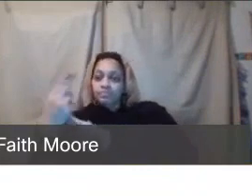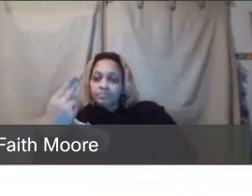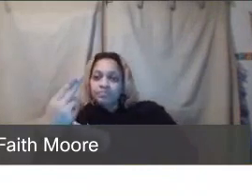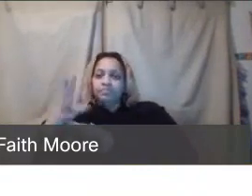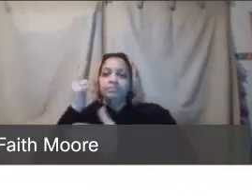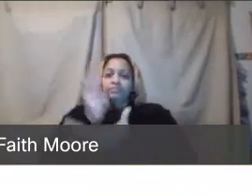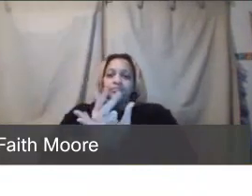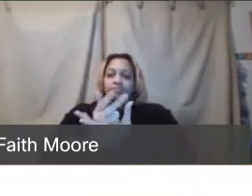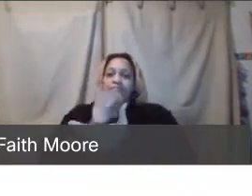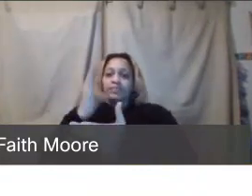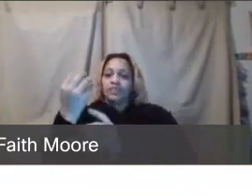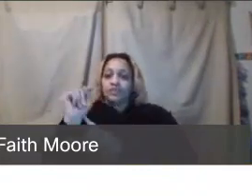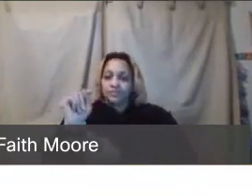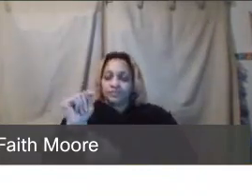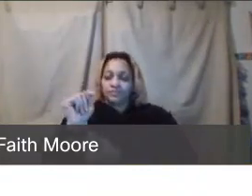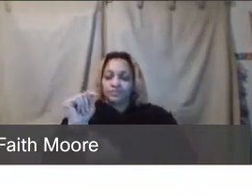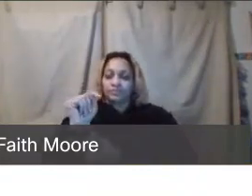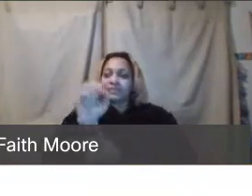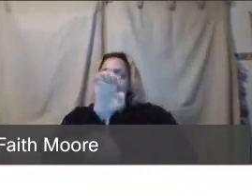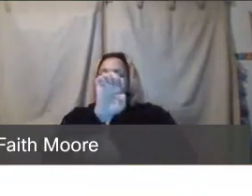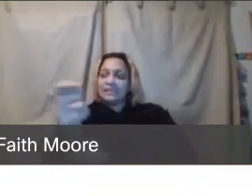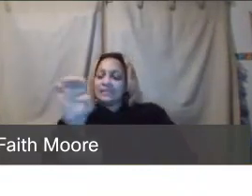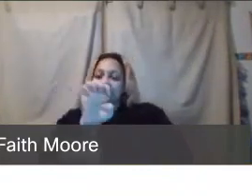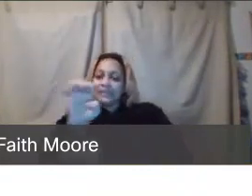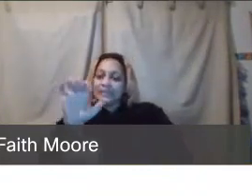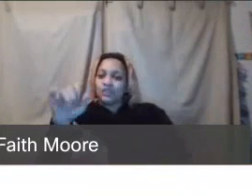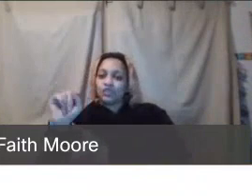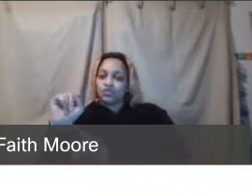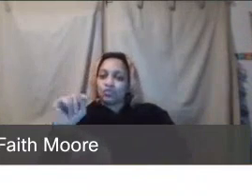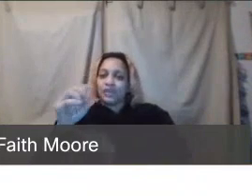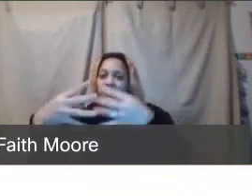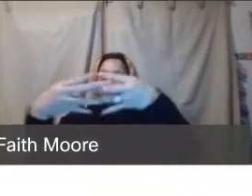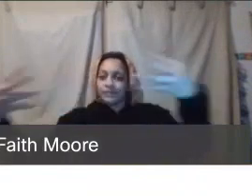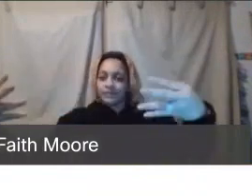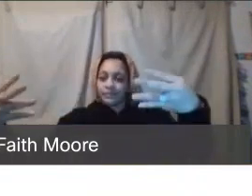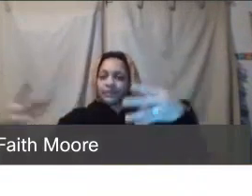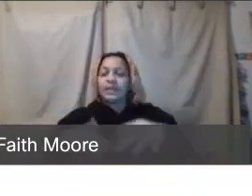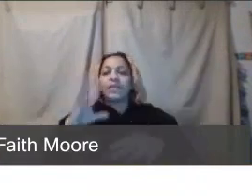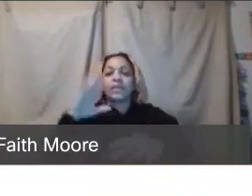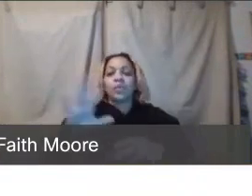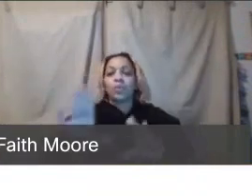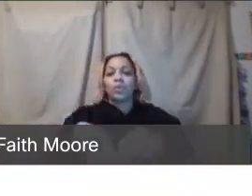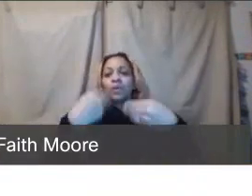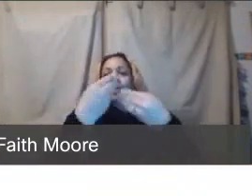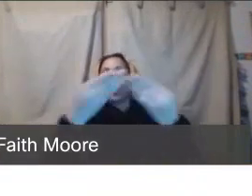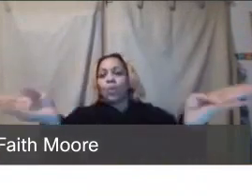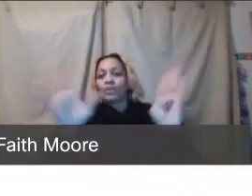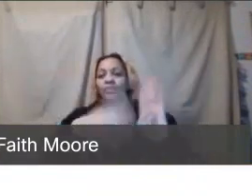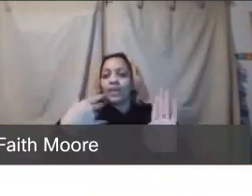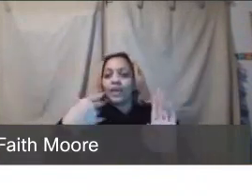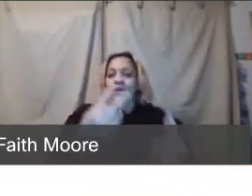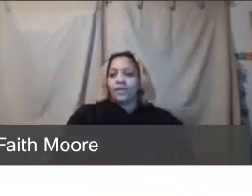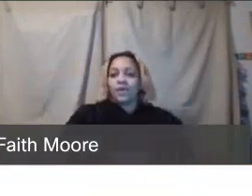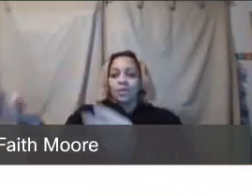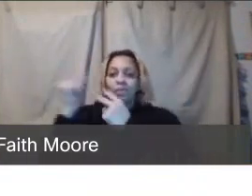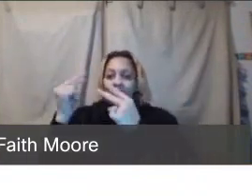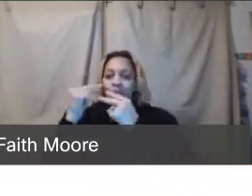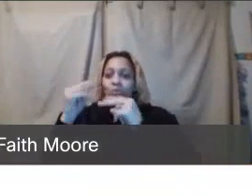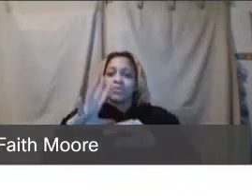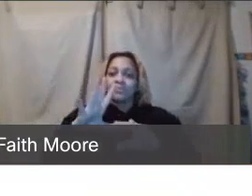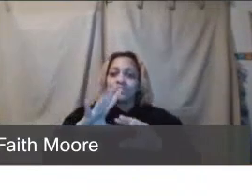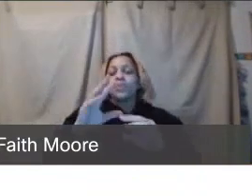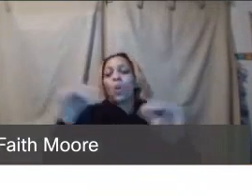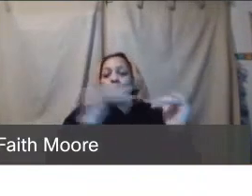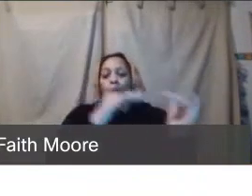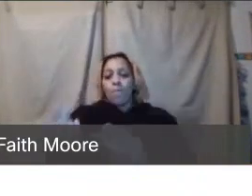And they're going to open the new Pershing memorial World War 1 memorial that's credit cross street. So I don't have the final word on her side destination. There.